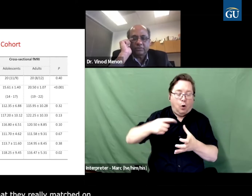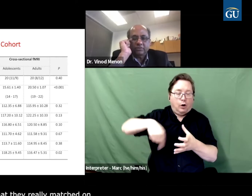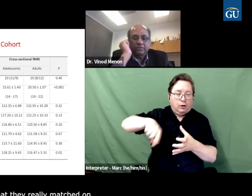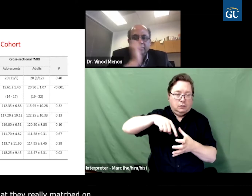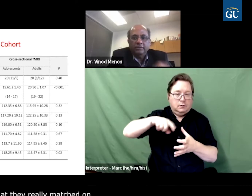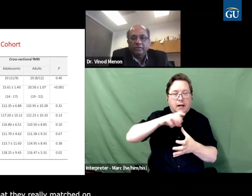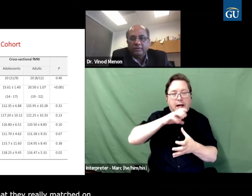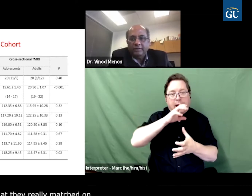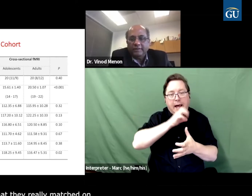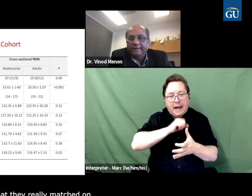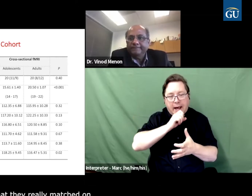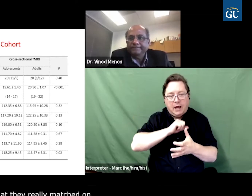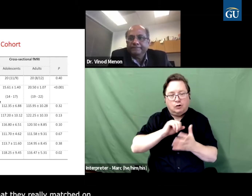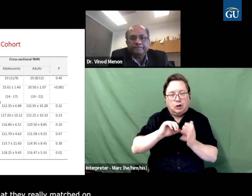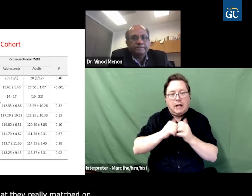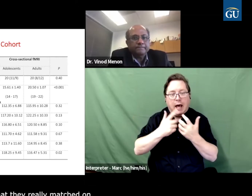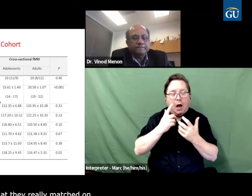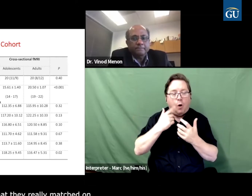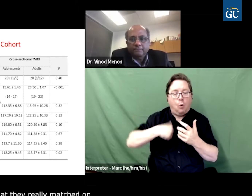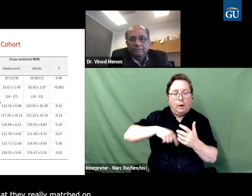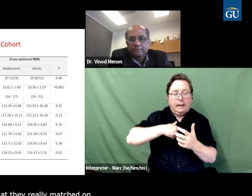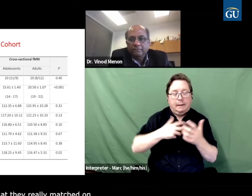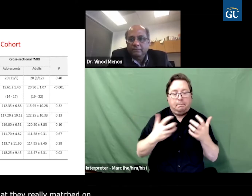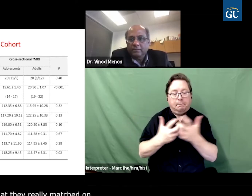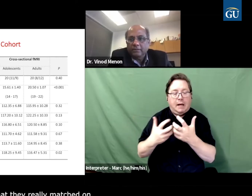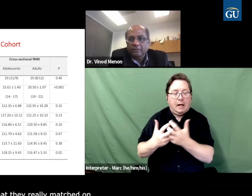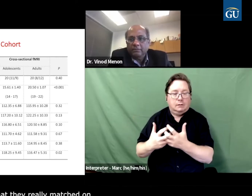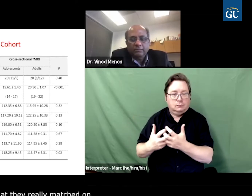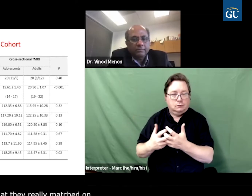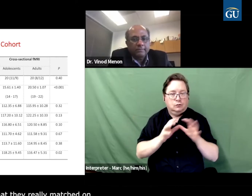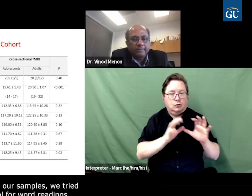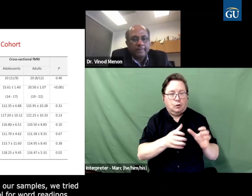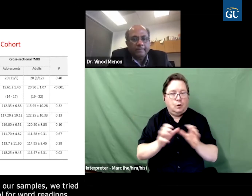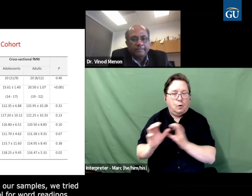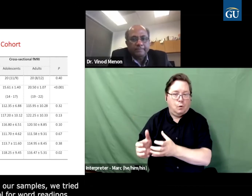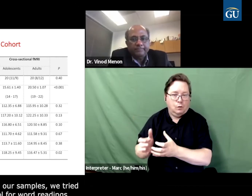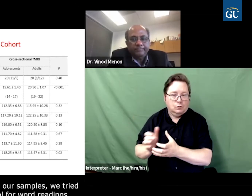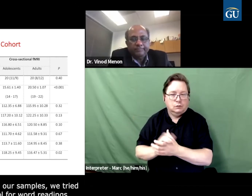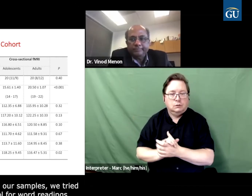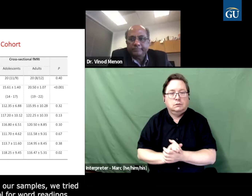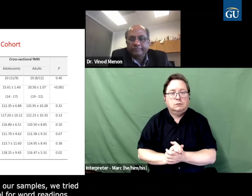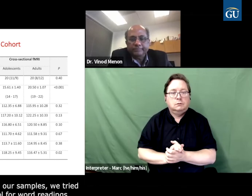what they really matched on